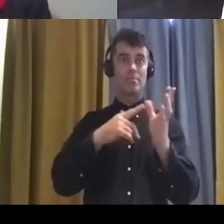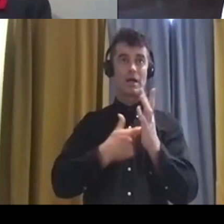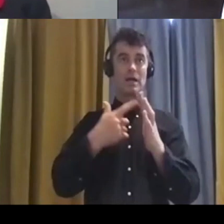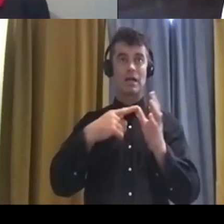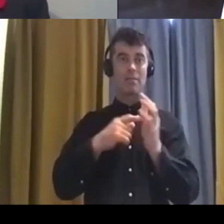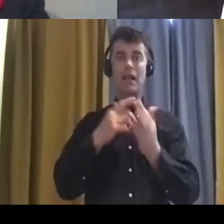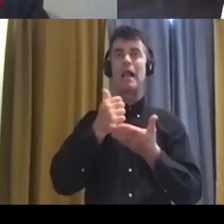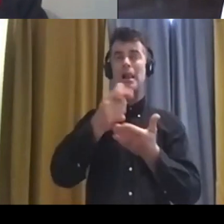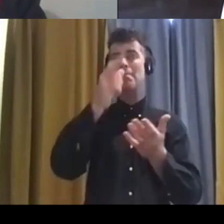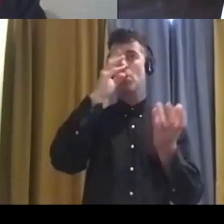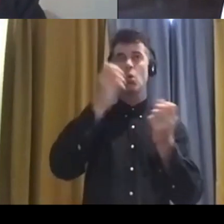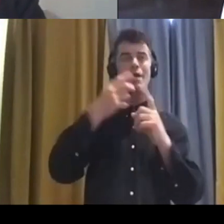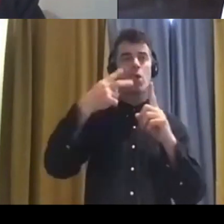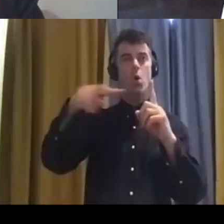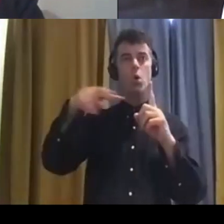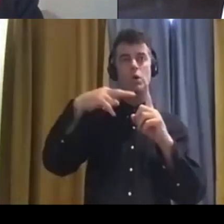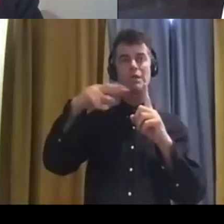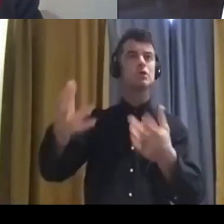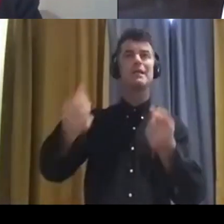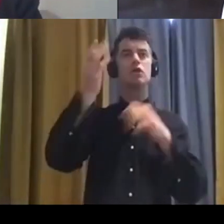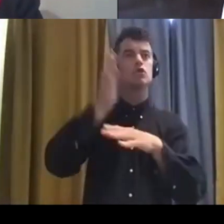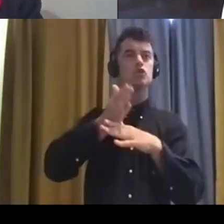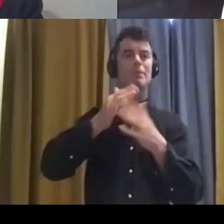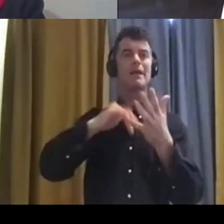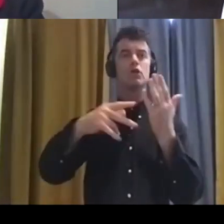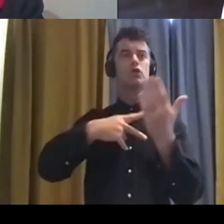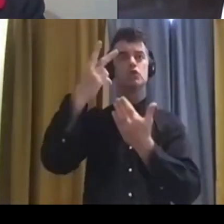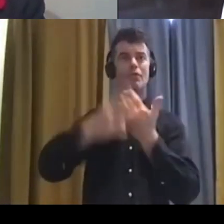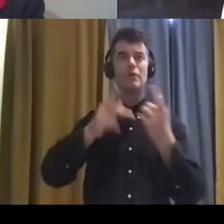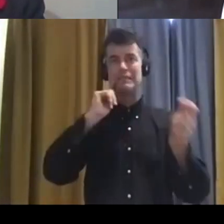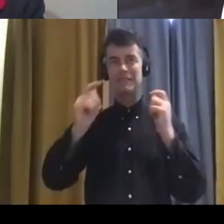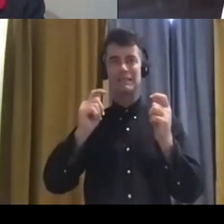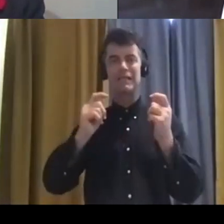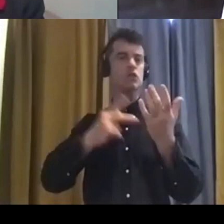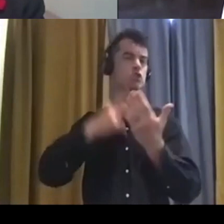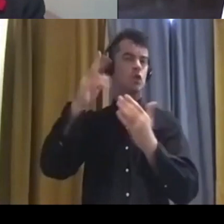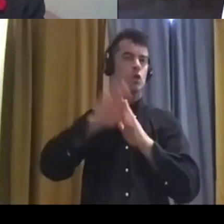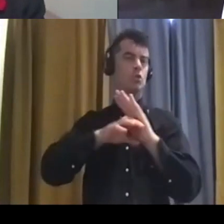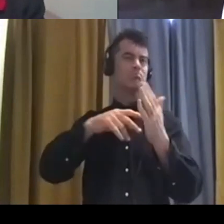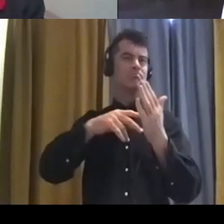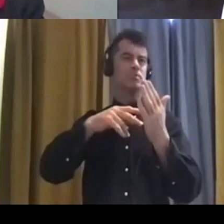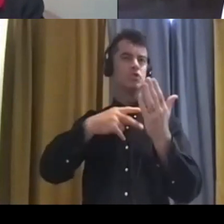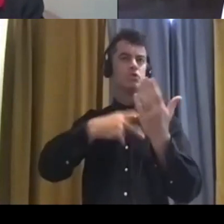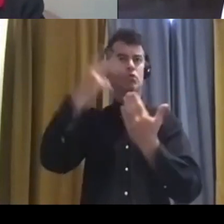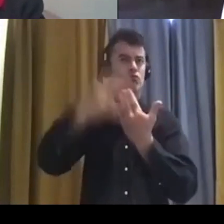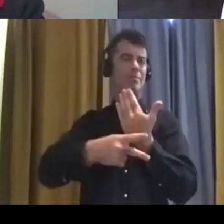autism get jobs in software testing and software roles and they're that's because they're actually